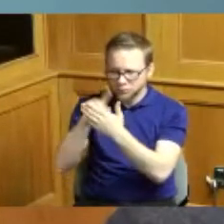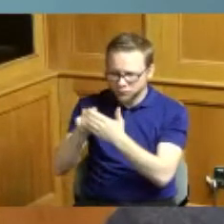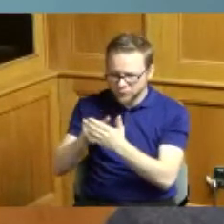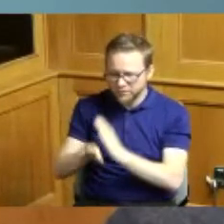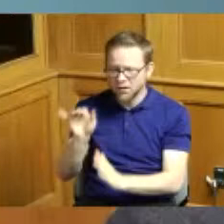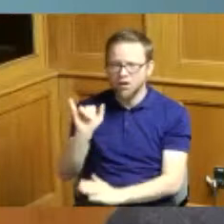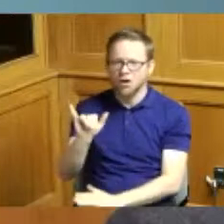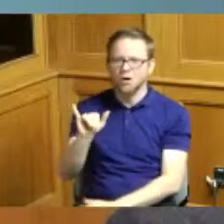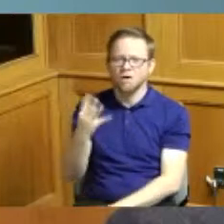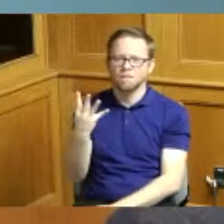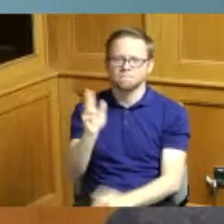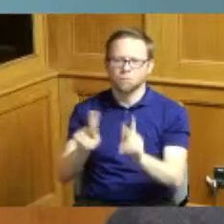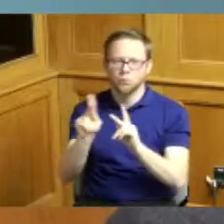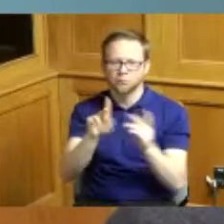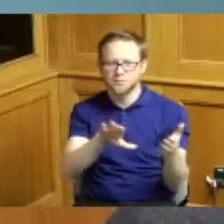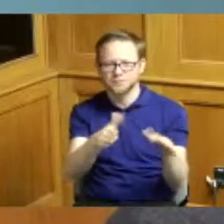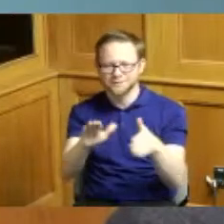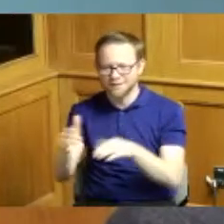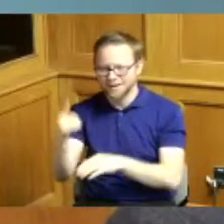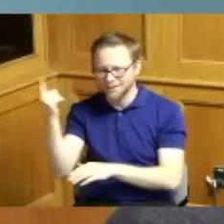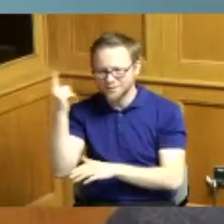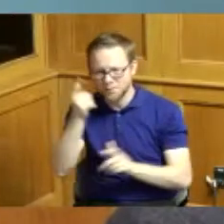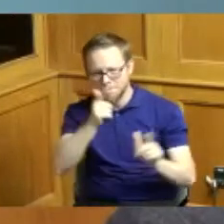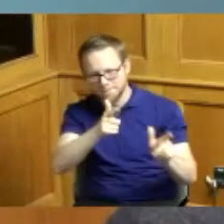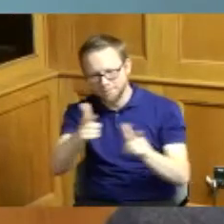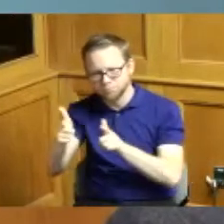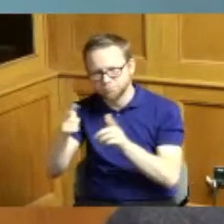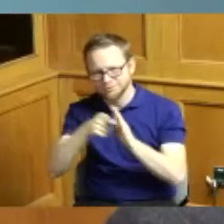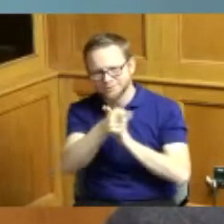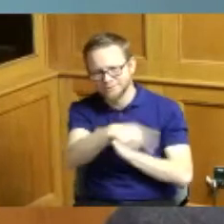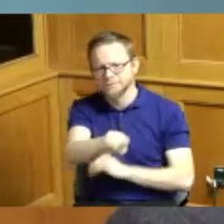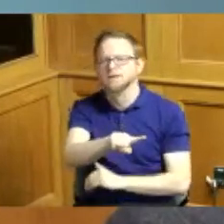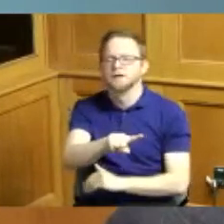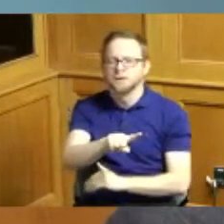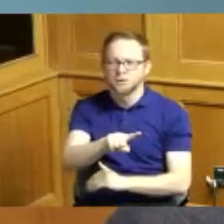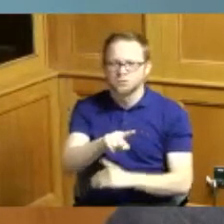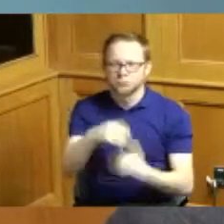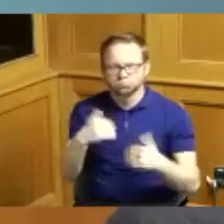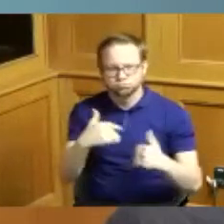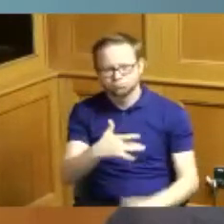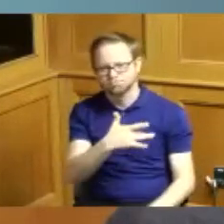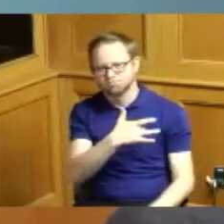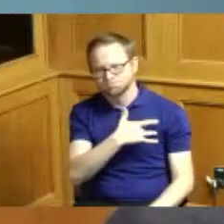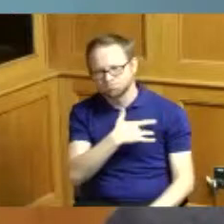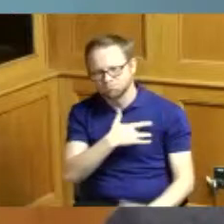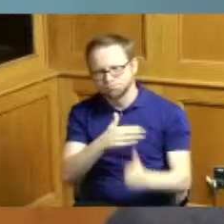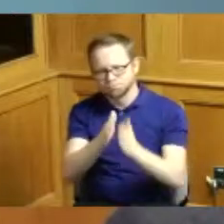people that were involved in that and so our hearts and prayers go out to them and I would